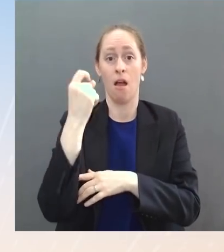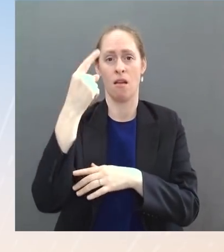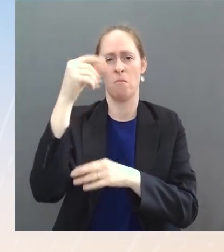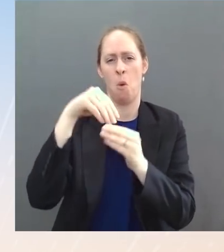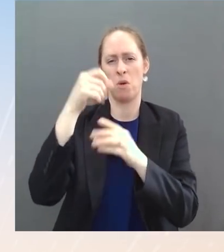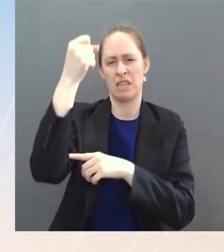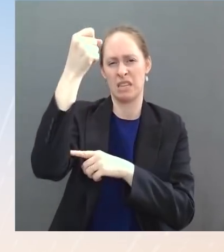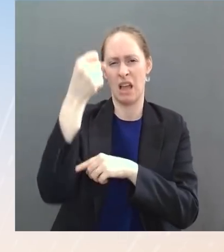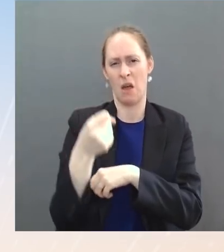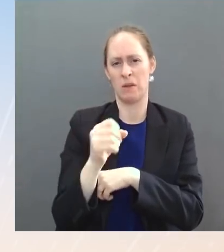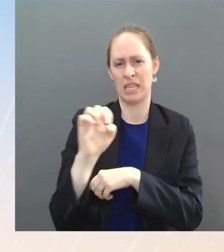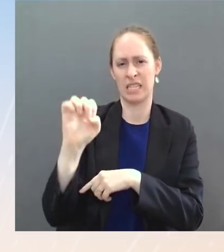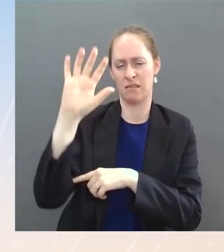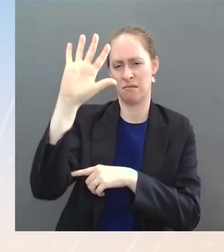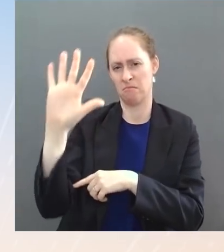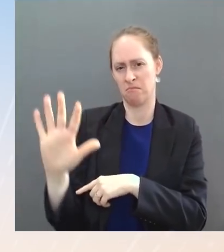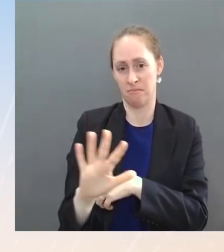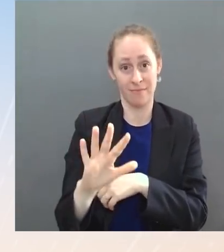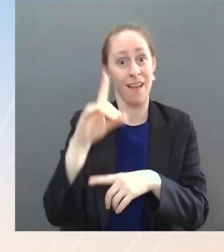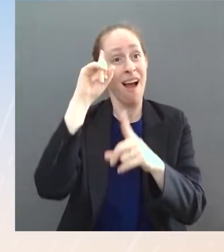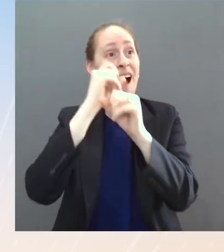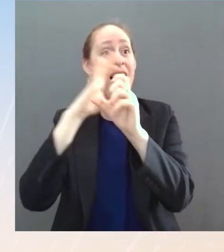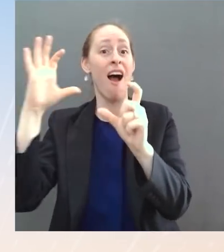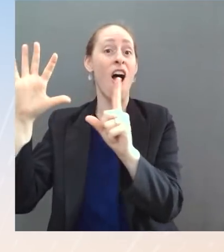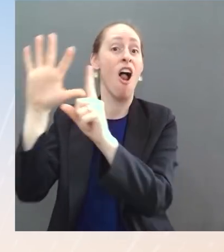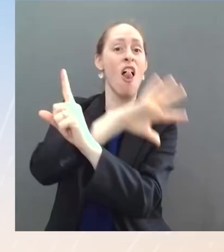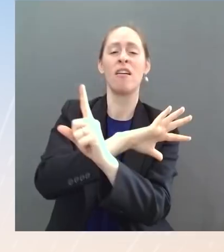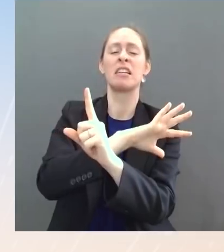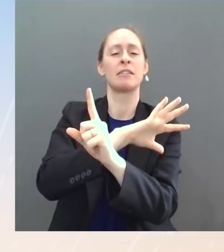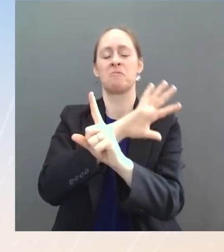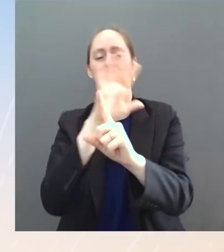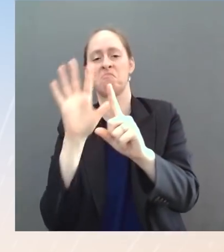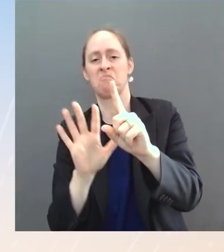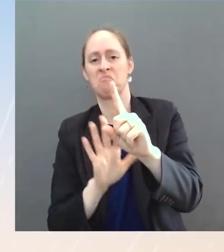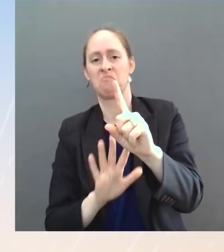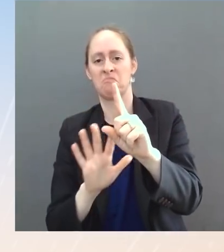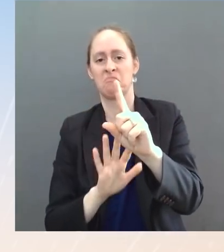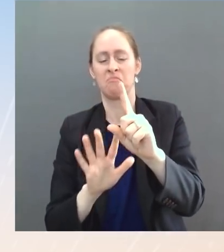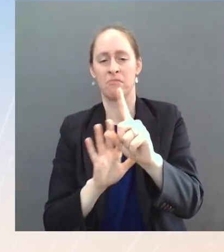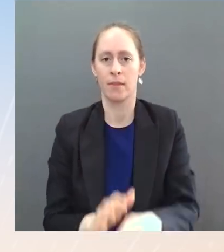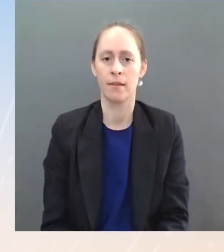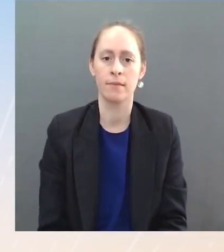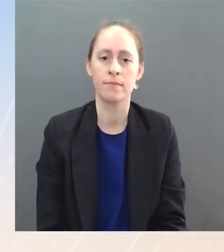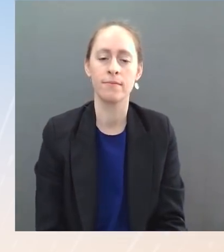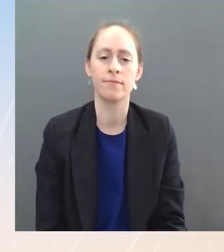All indications are that Russia will seek to surround and overwhelm Ukrainian forces in eastern Ukraine.